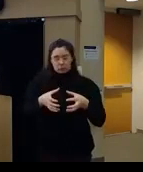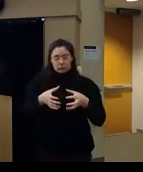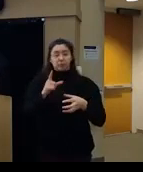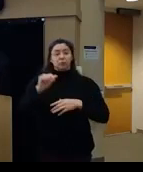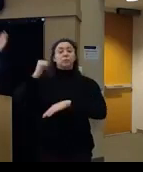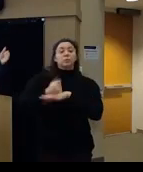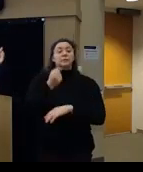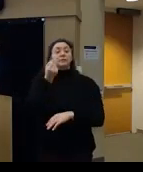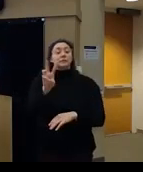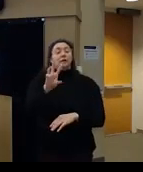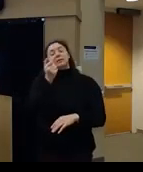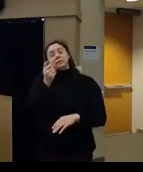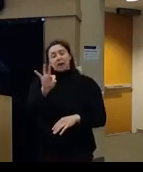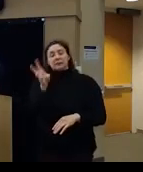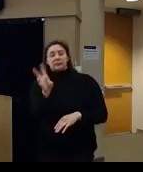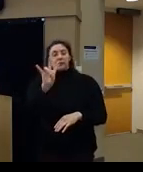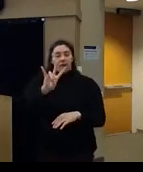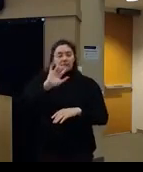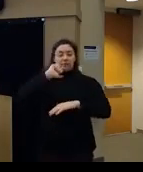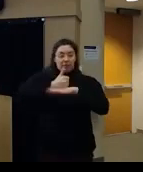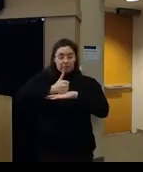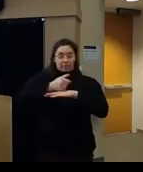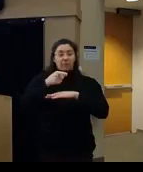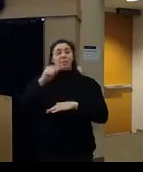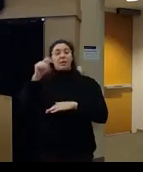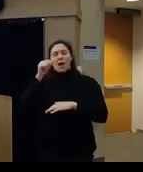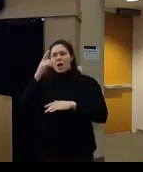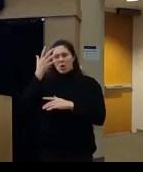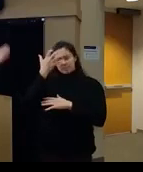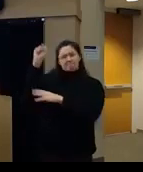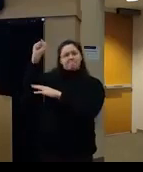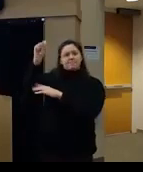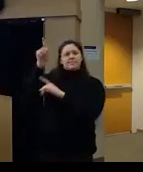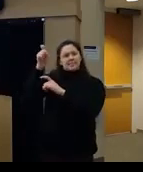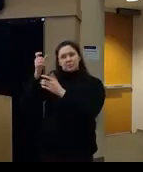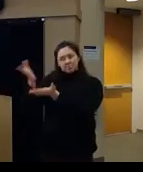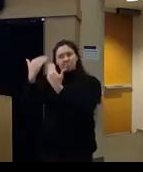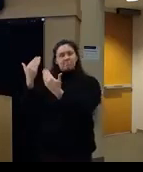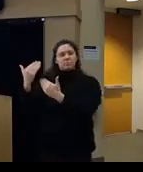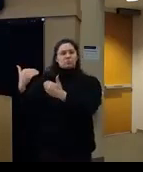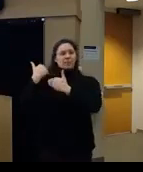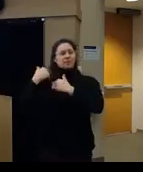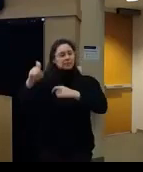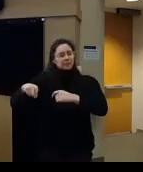1968 and have been demanding the at the APA take accountability since then and somebody pointed out